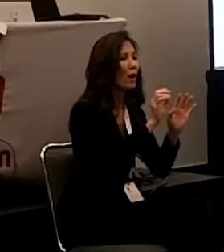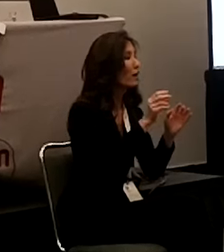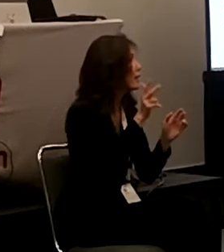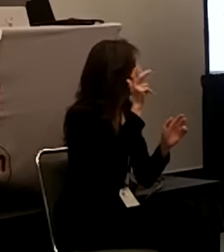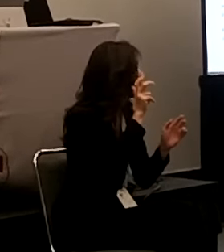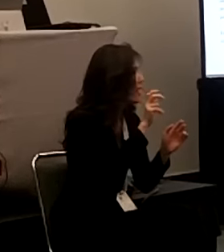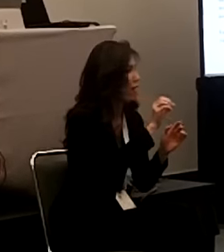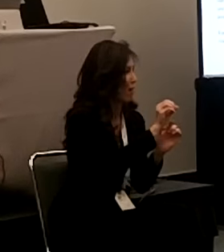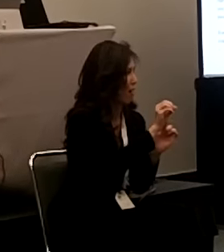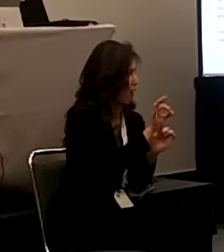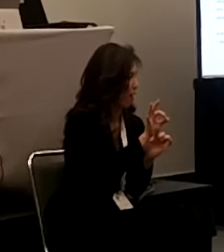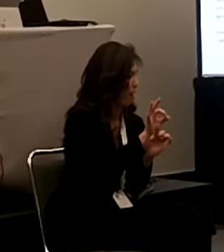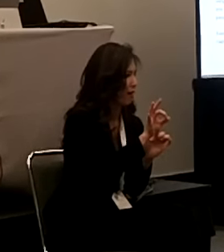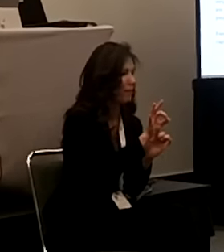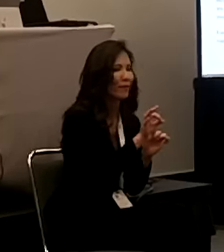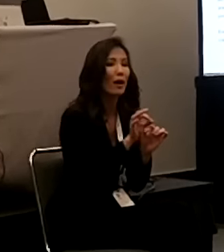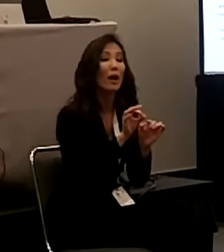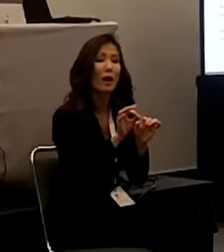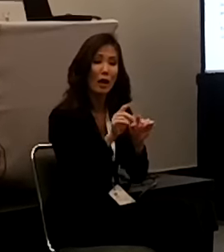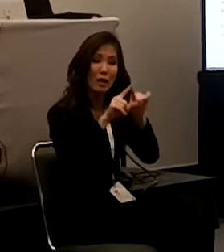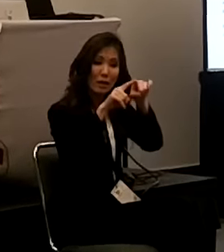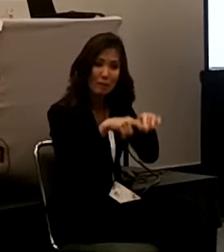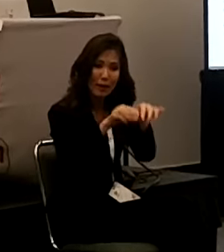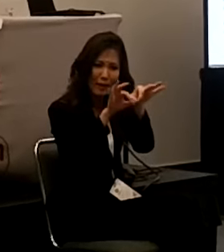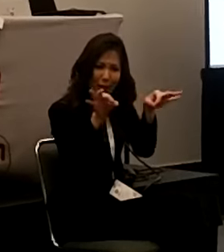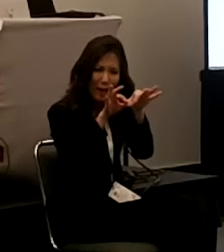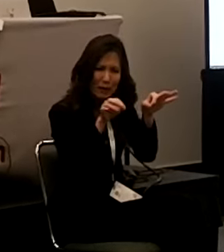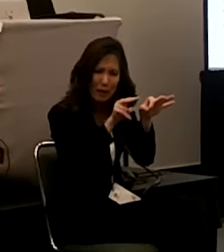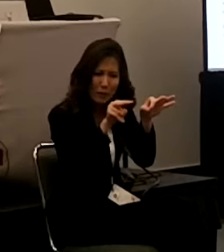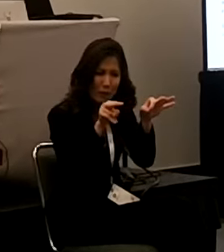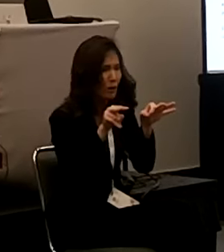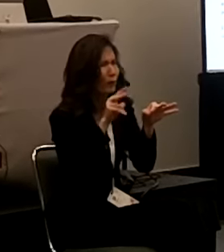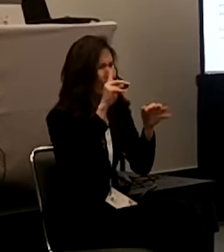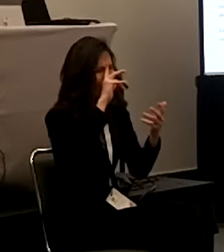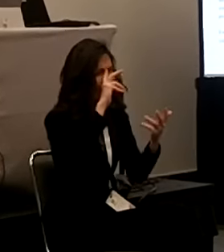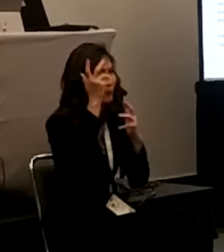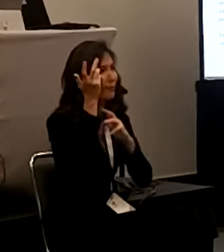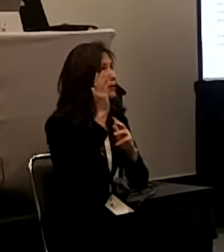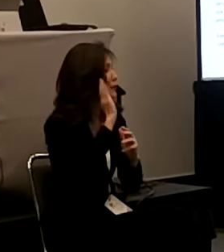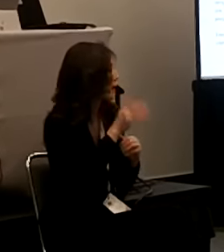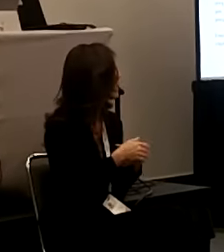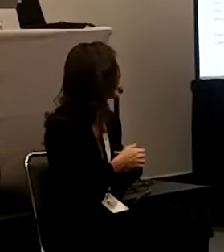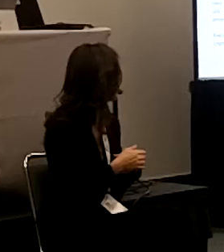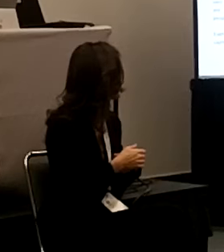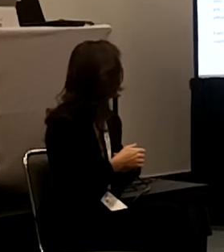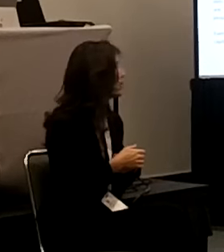you're gonna be very, very confused, for the most part. And there are captions, like I said,